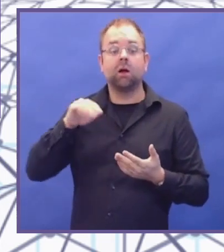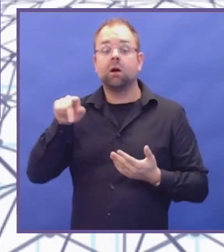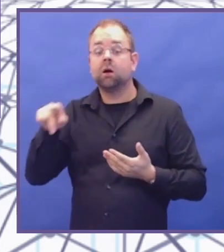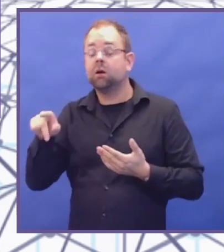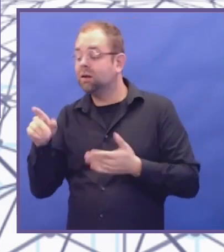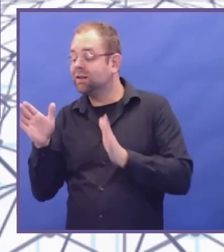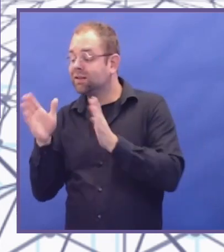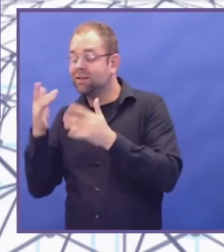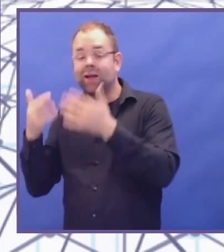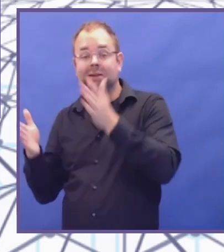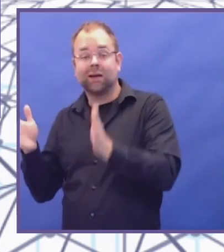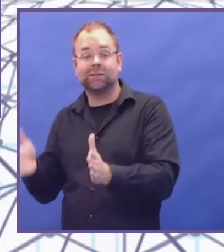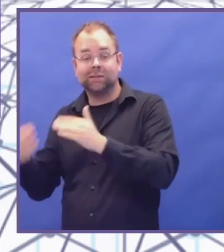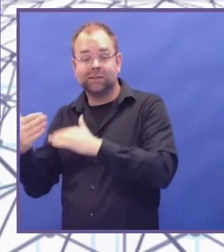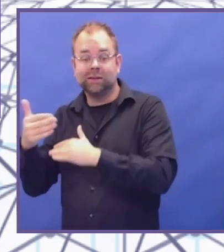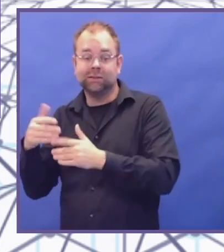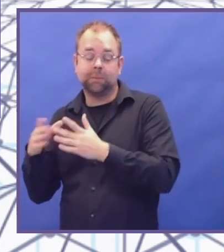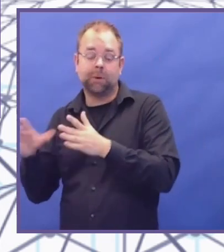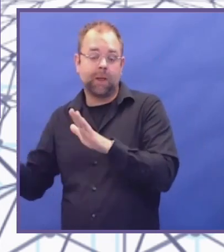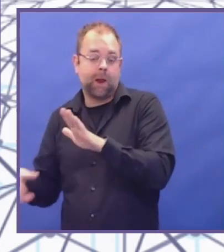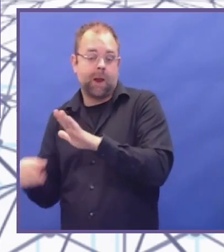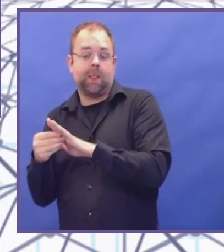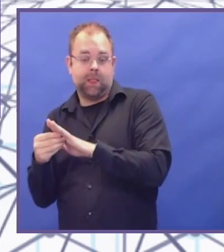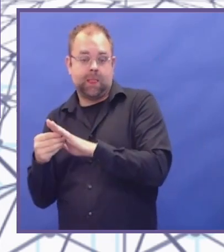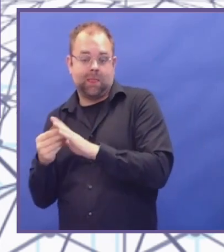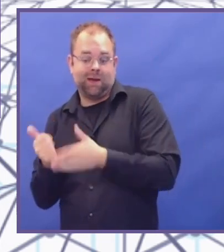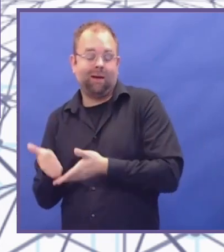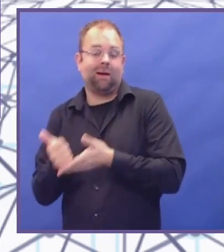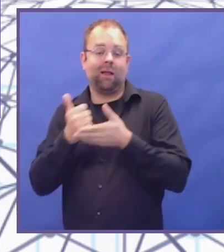of a data set describing the group of people not included in both the data